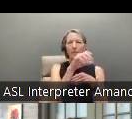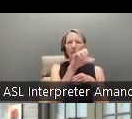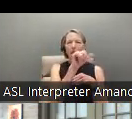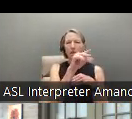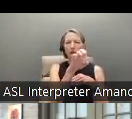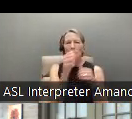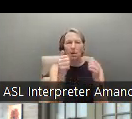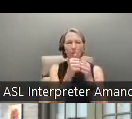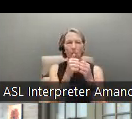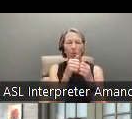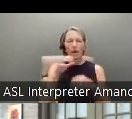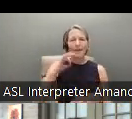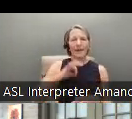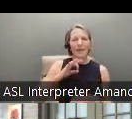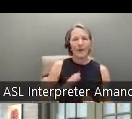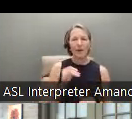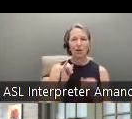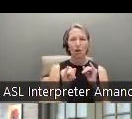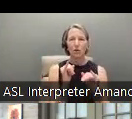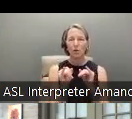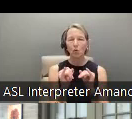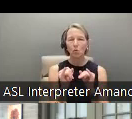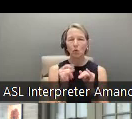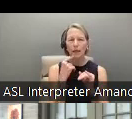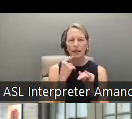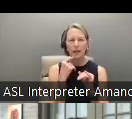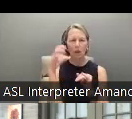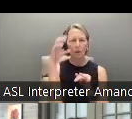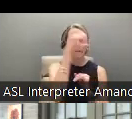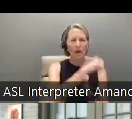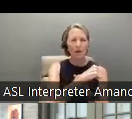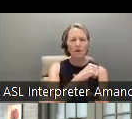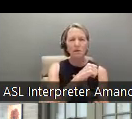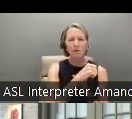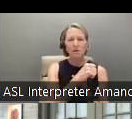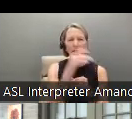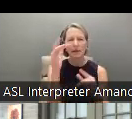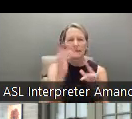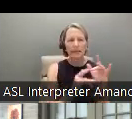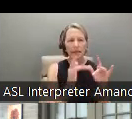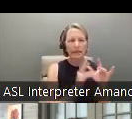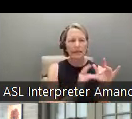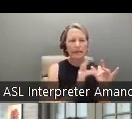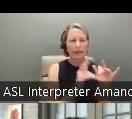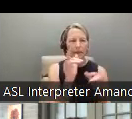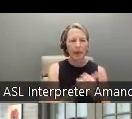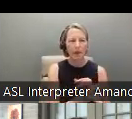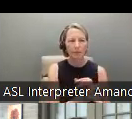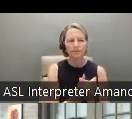to the beneficiary interviews I think we kind of skip the header for some reason it got left off